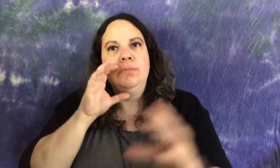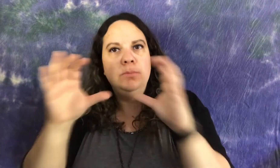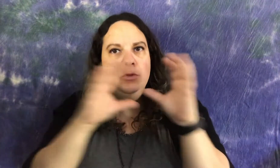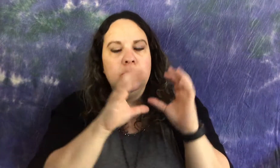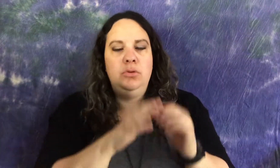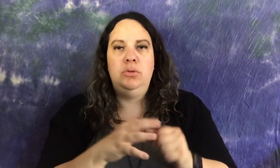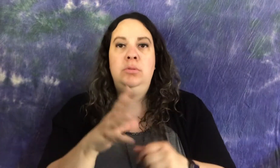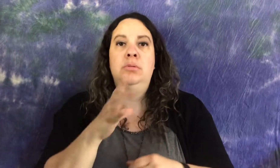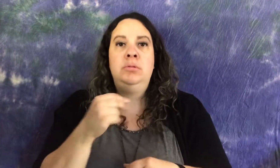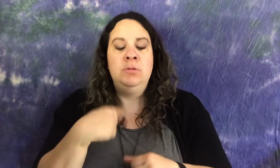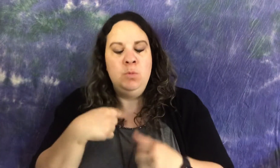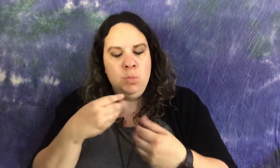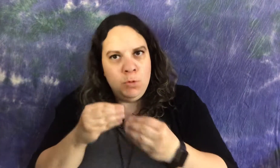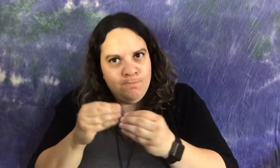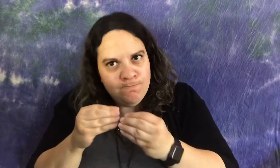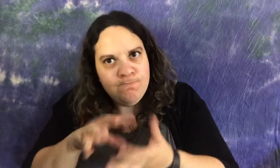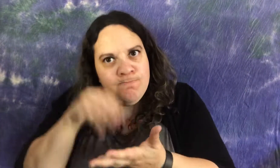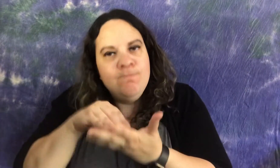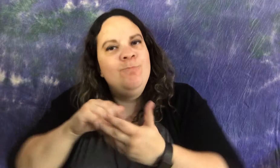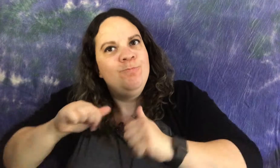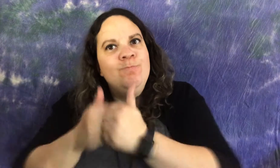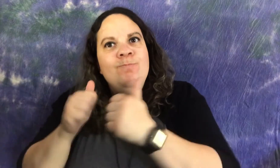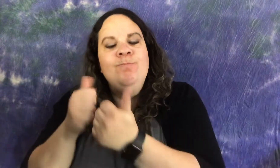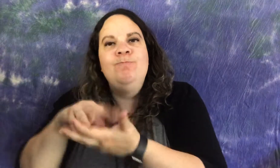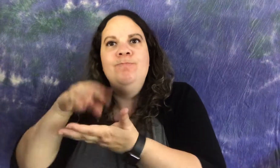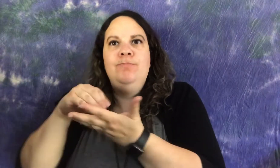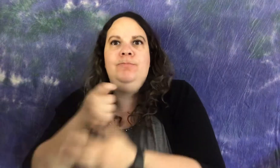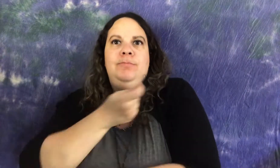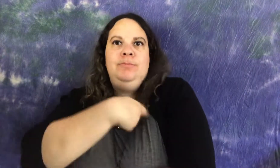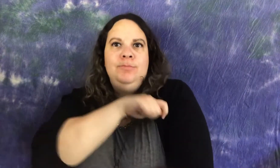I was wiling to learn and be challenged when learning Spanish.